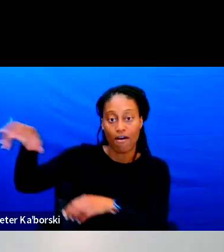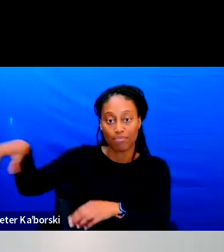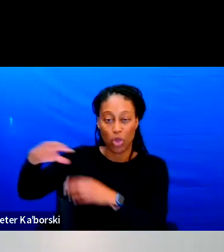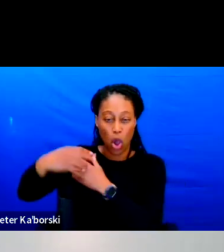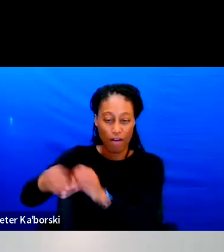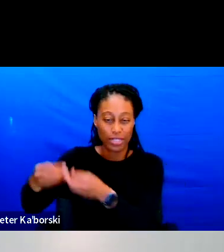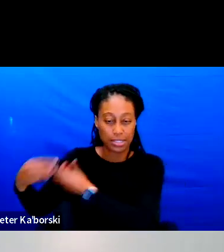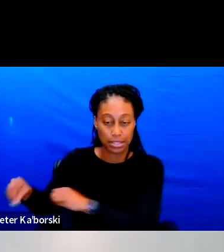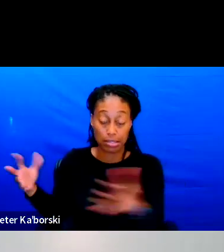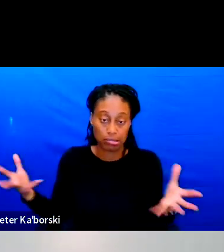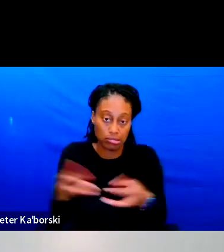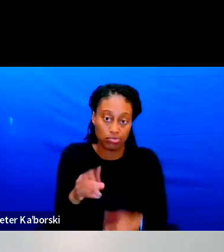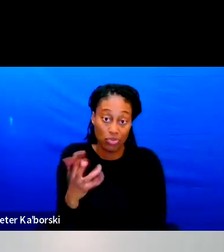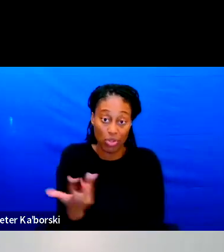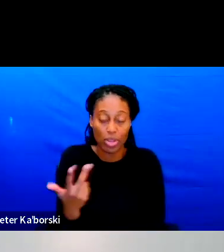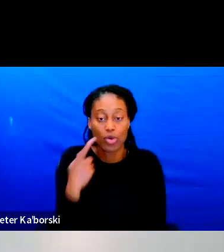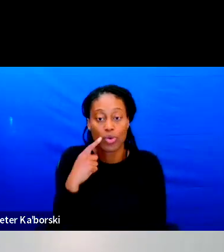tim lepa: generally speaking, we use well agen for